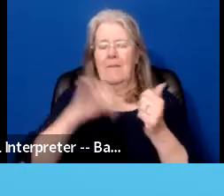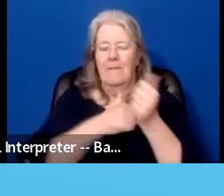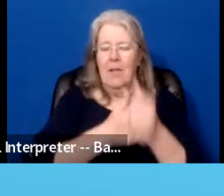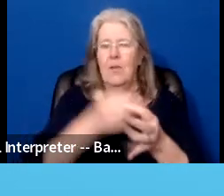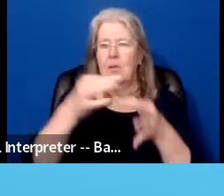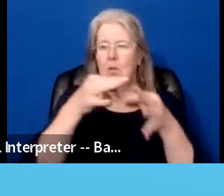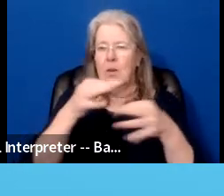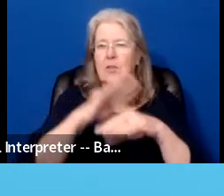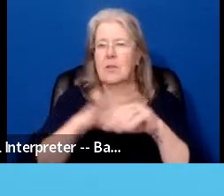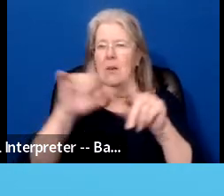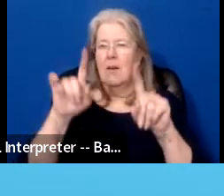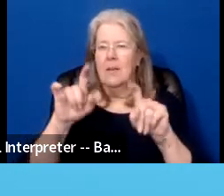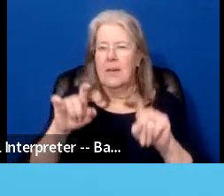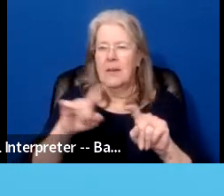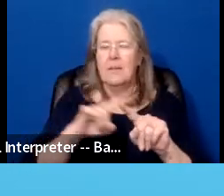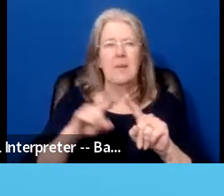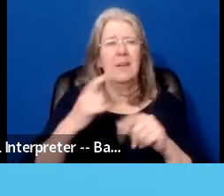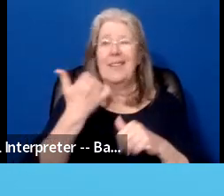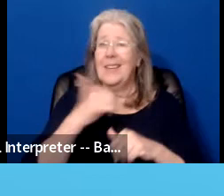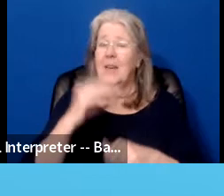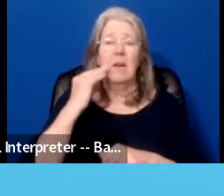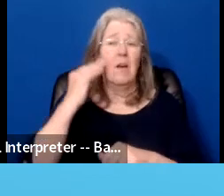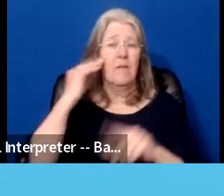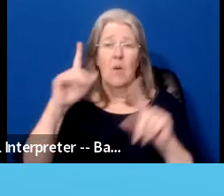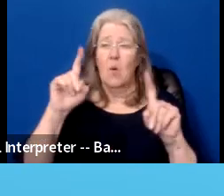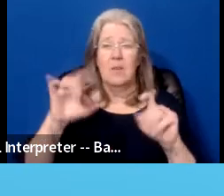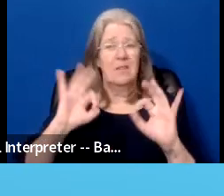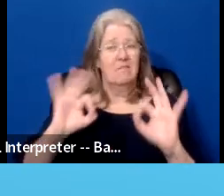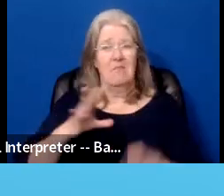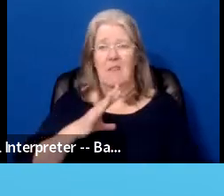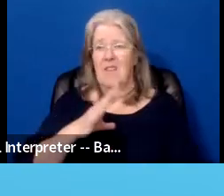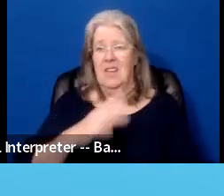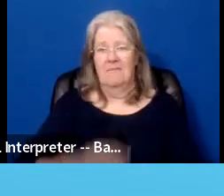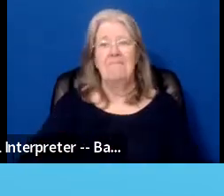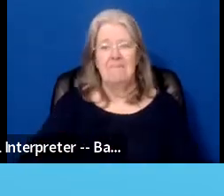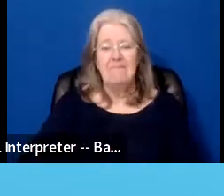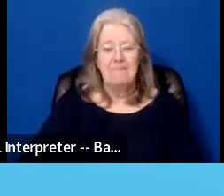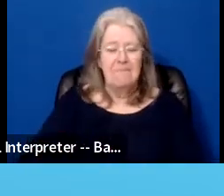But I think that any of those home tests that you can get would be good. You can also get